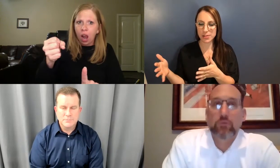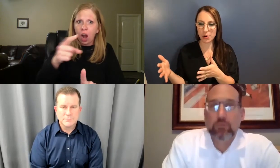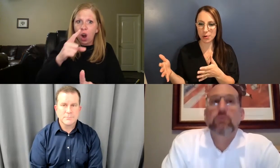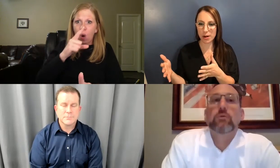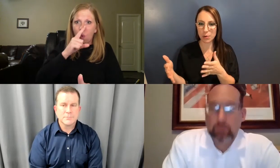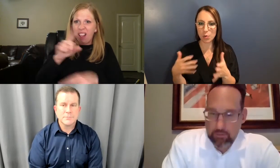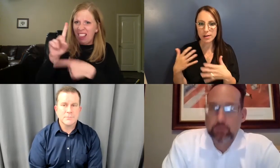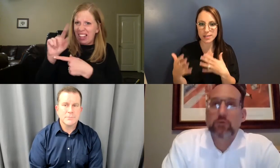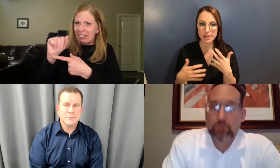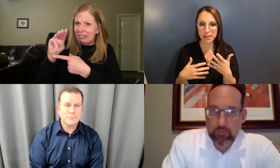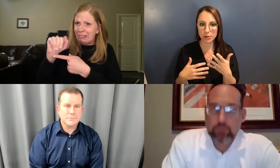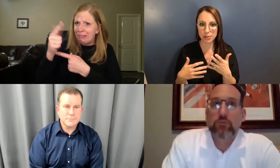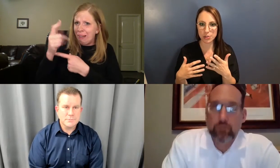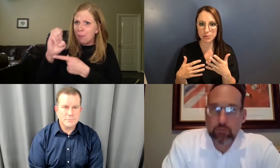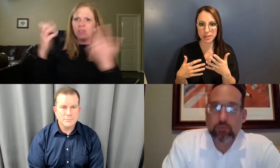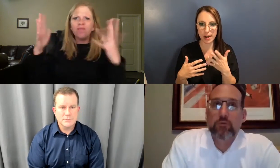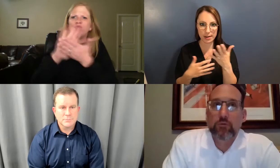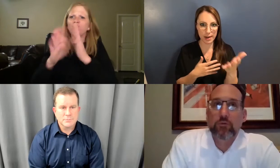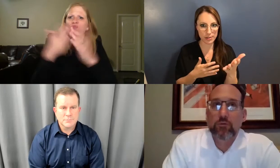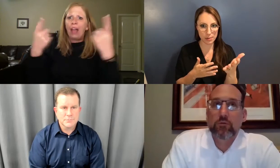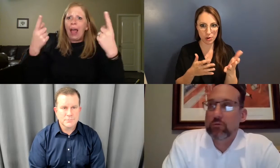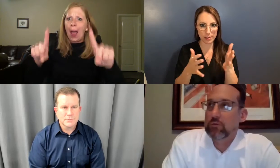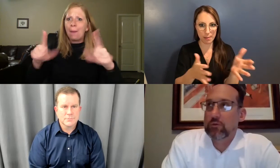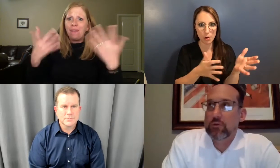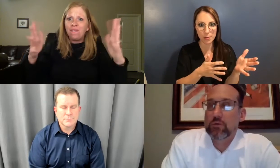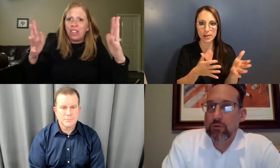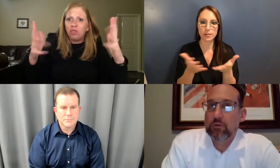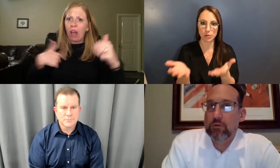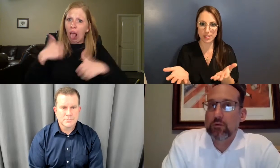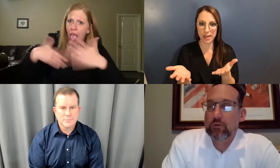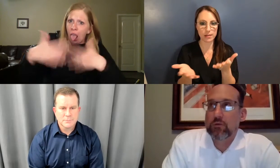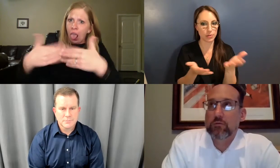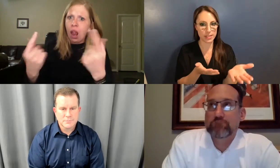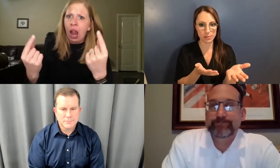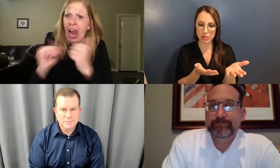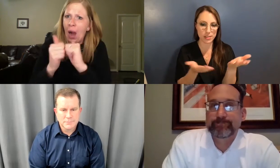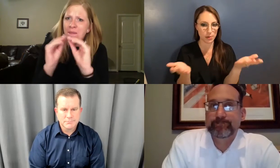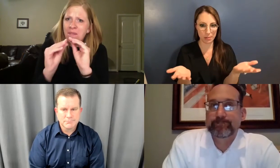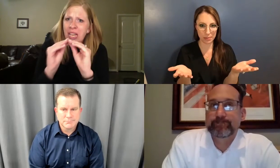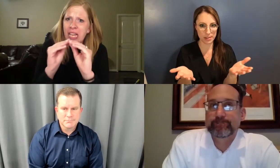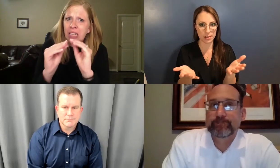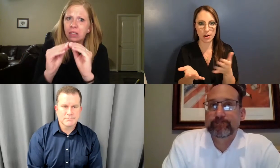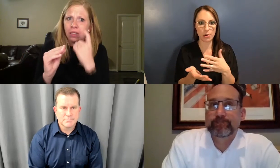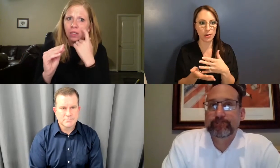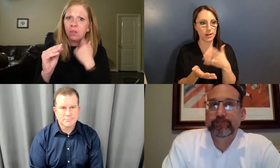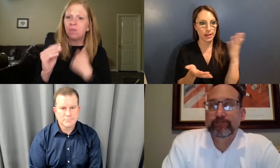So, I mean, what is it that you can do to nail someone in that moment? We're saying receptionist probably doesn't know,